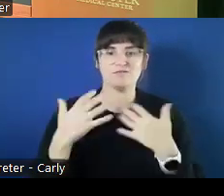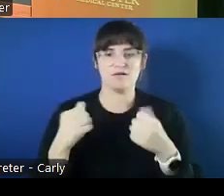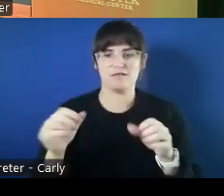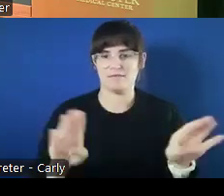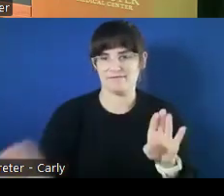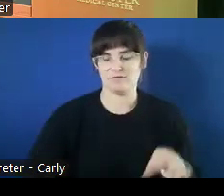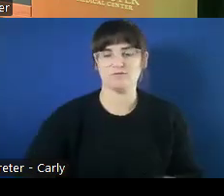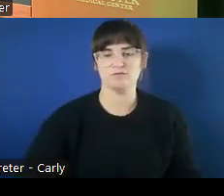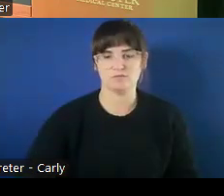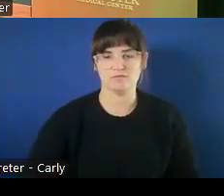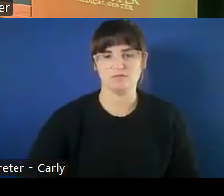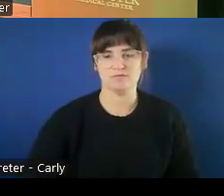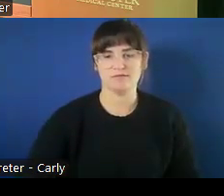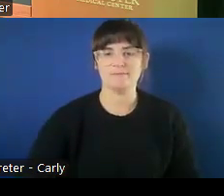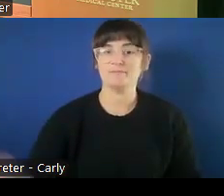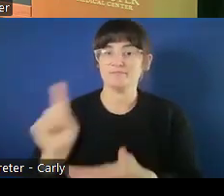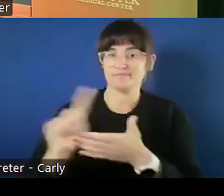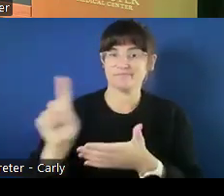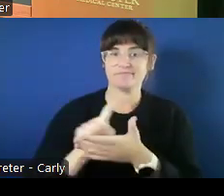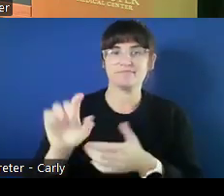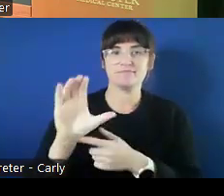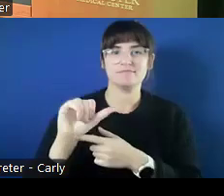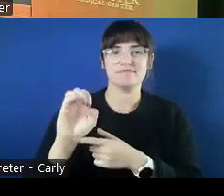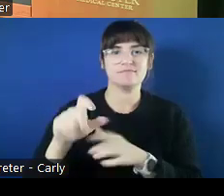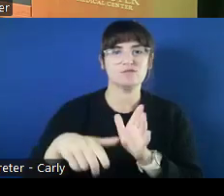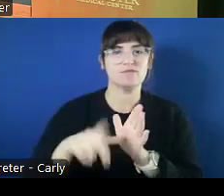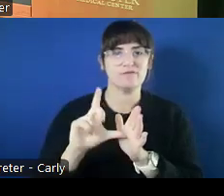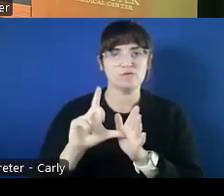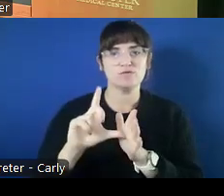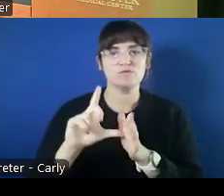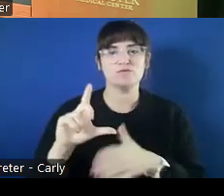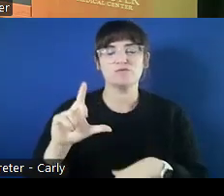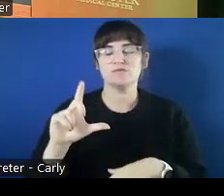and then we had kind of weekly case reviews and care coordination with um a cardiologist on our